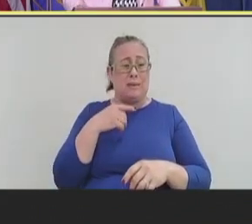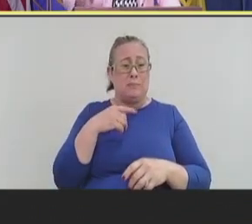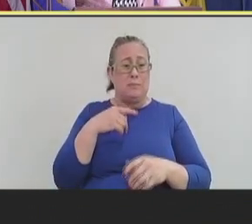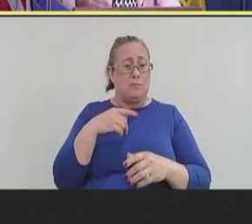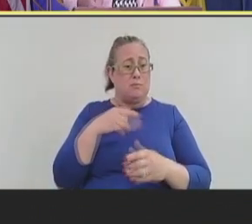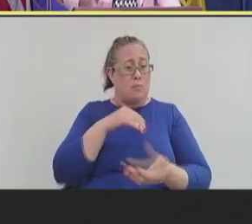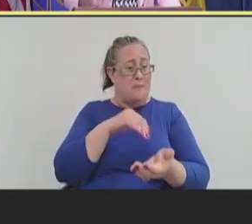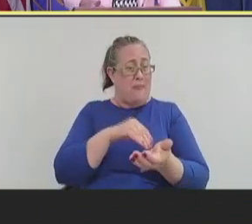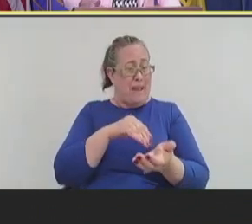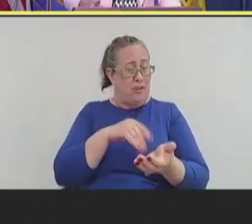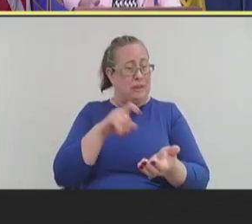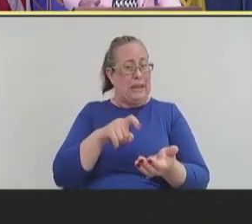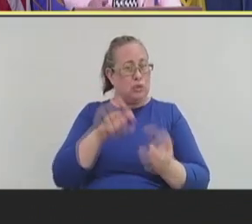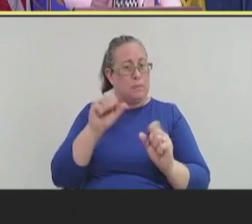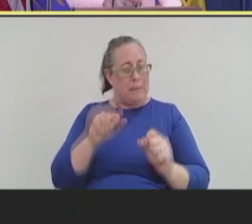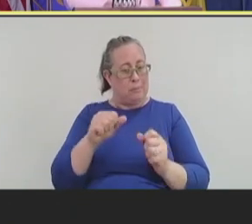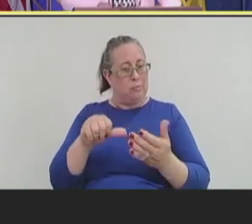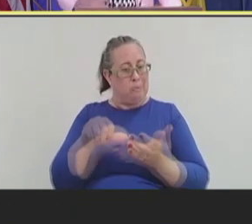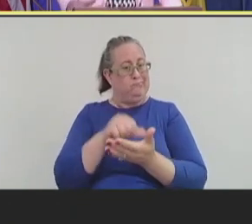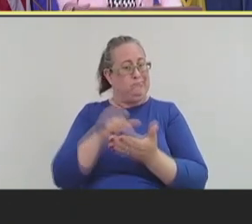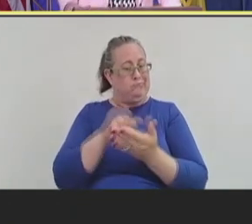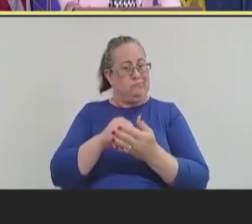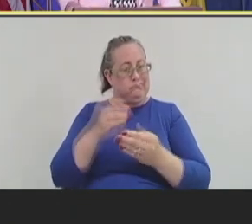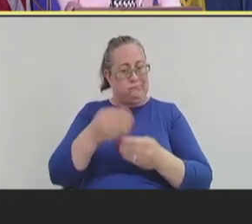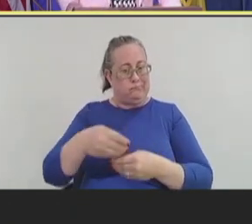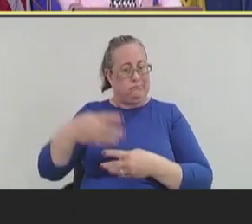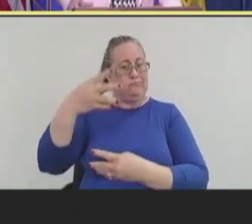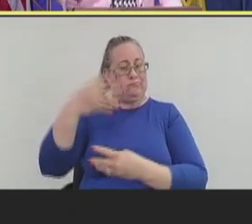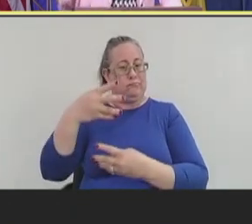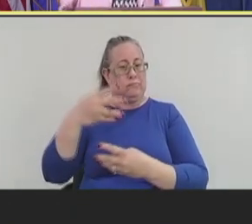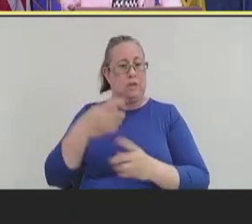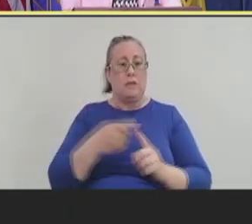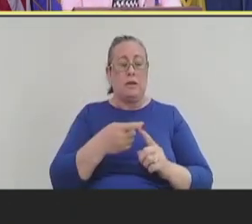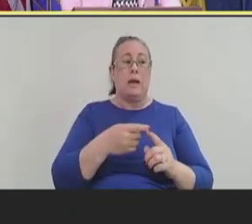from the system they're using. Going out of different systems and logging into others is